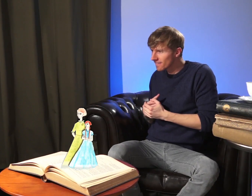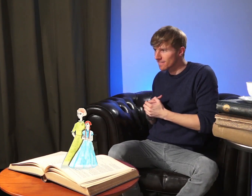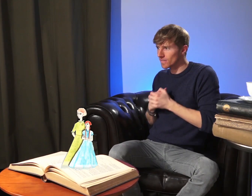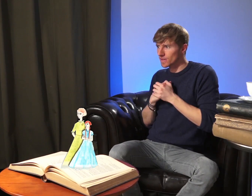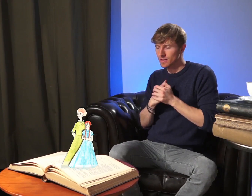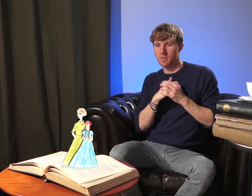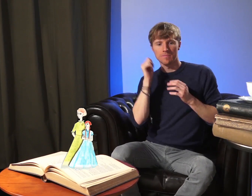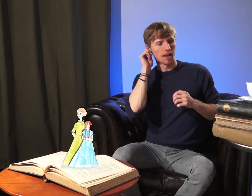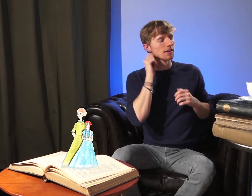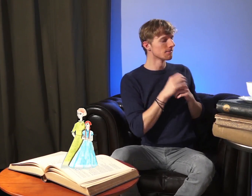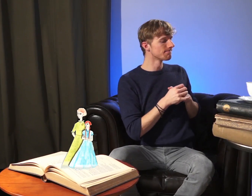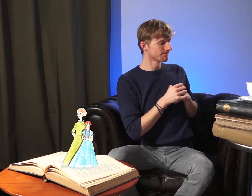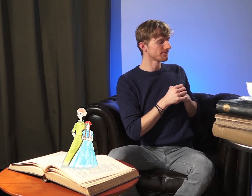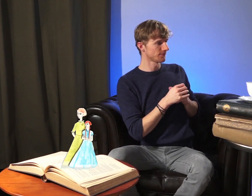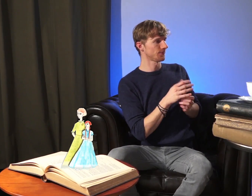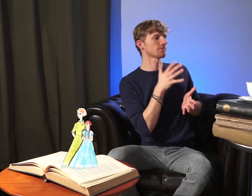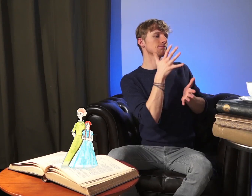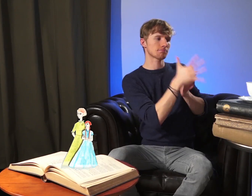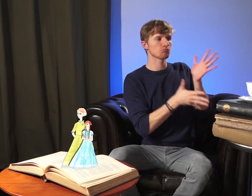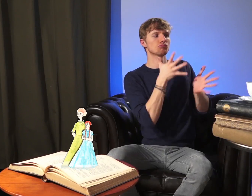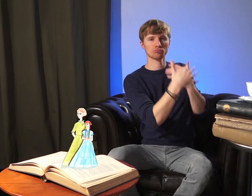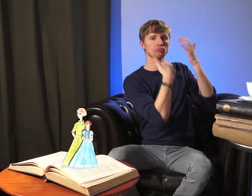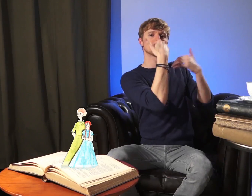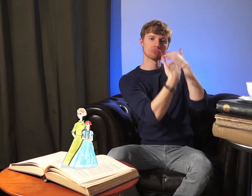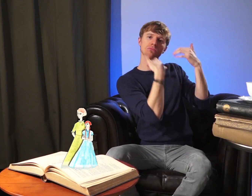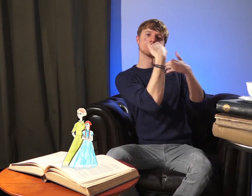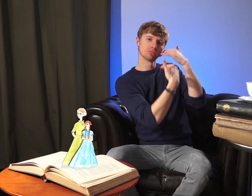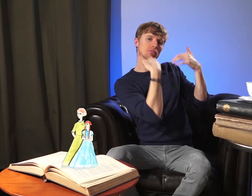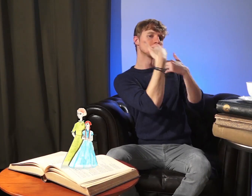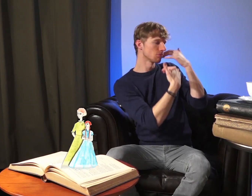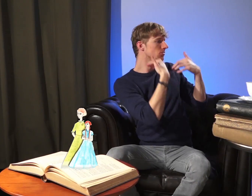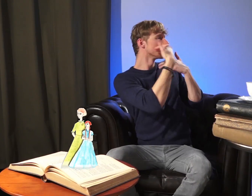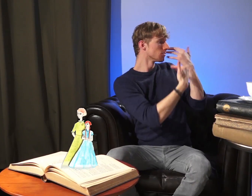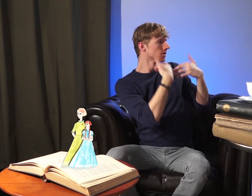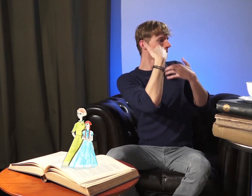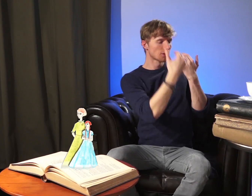So the girl told them what had happened to her.